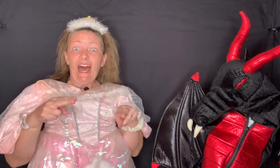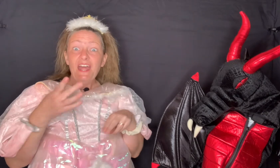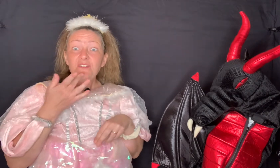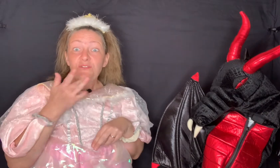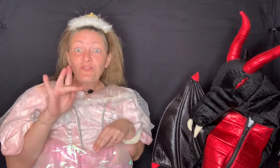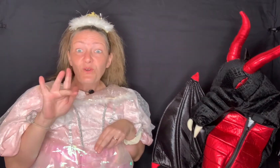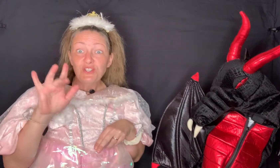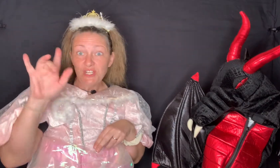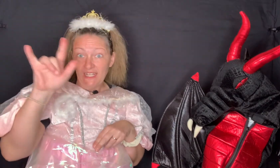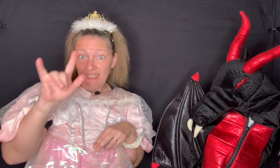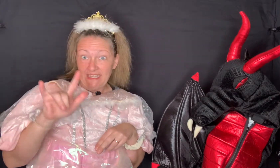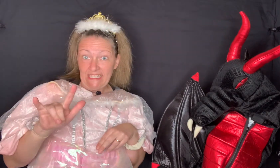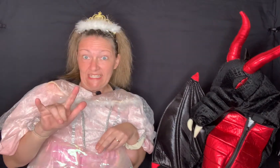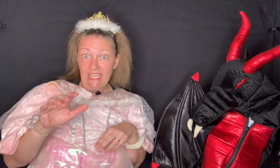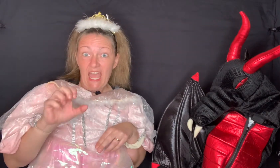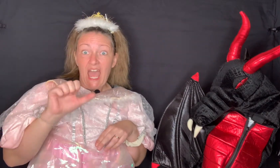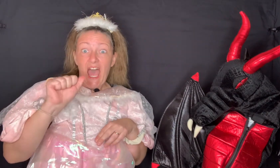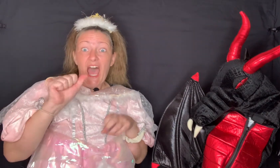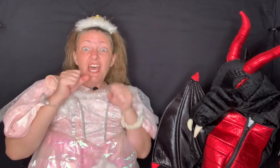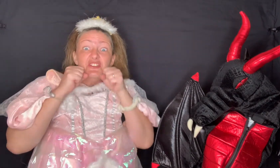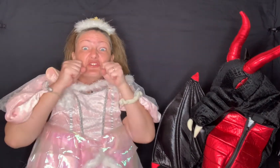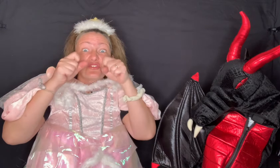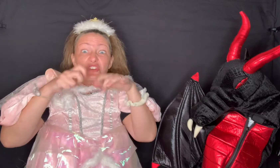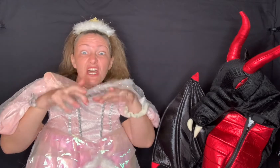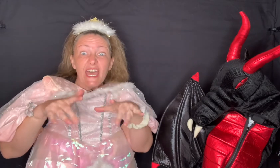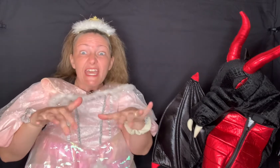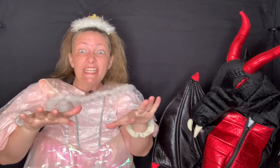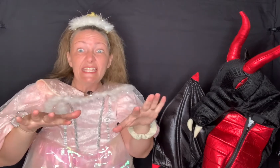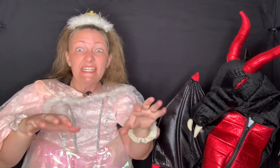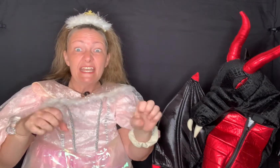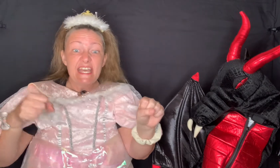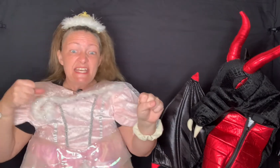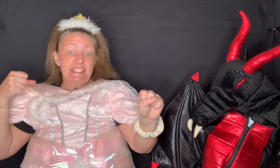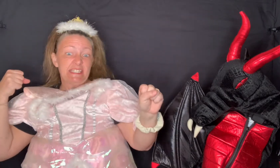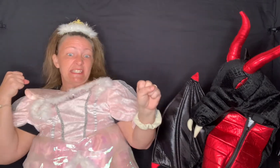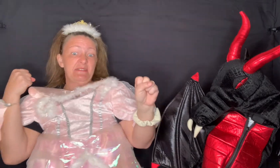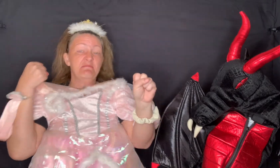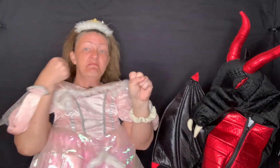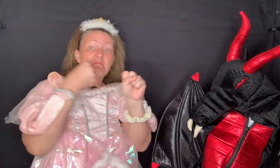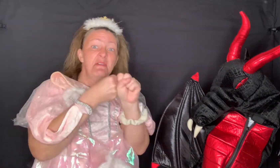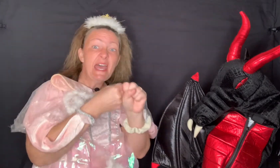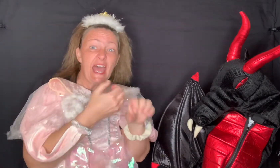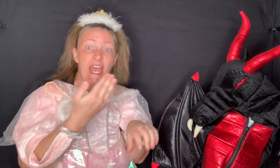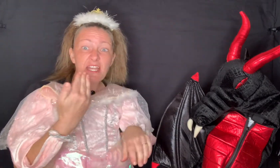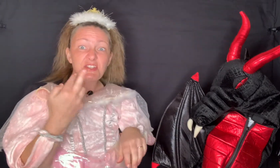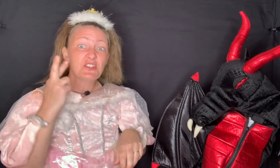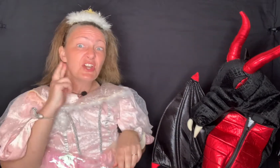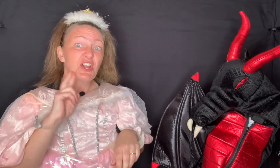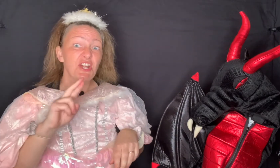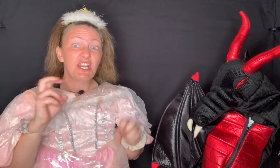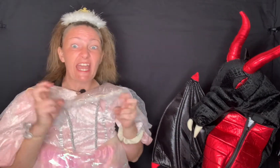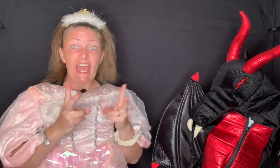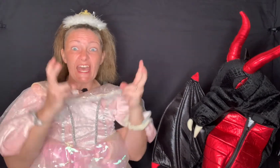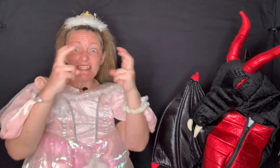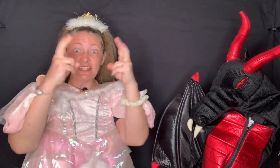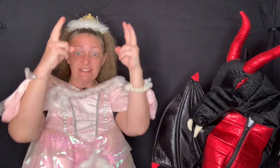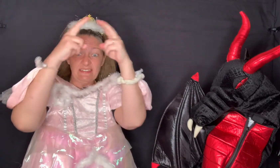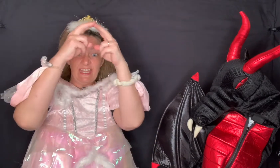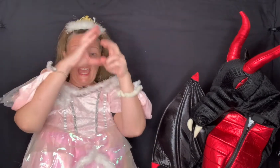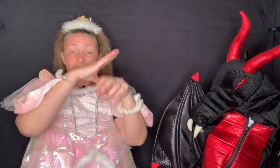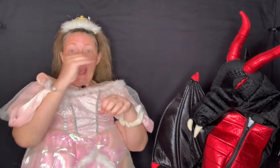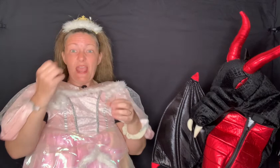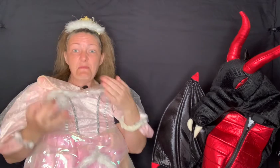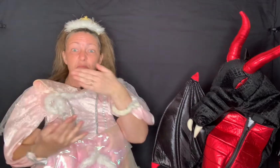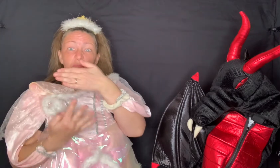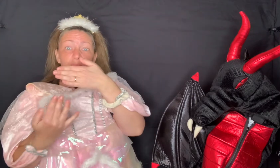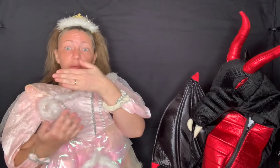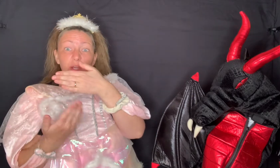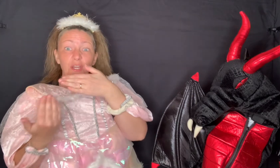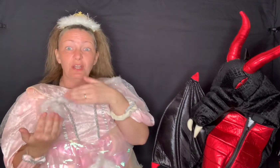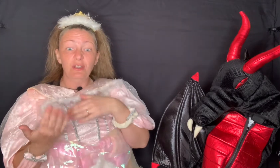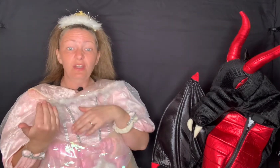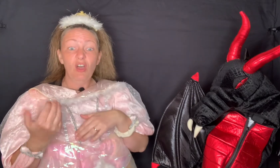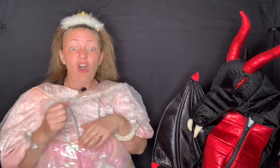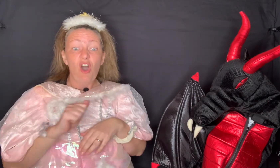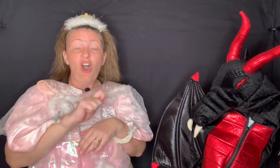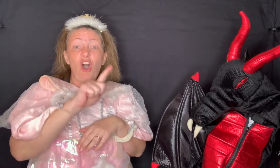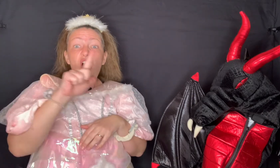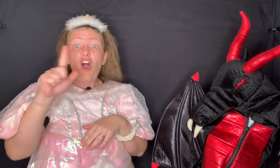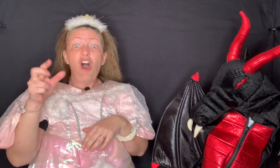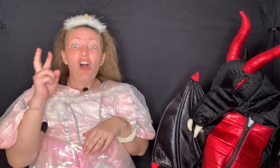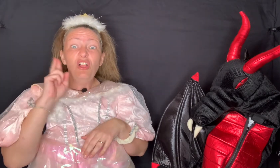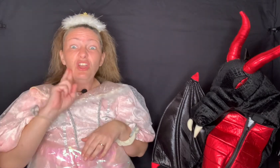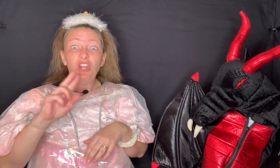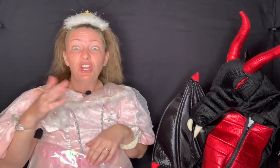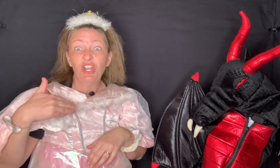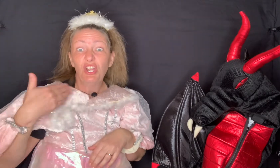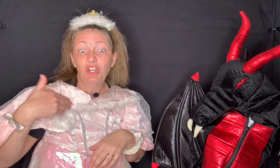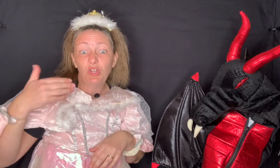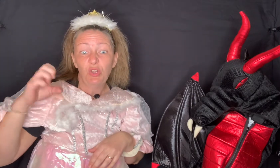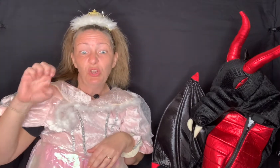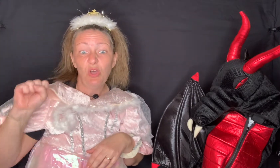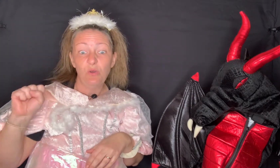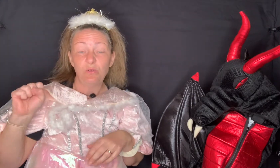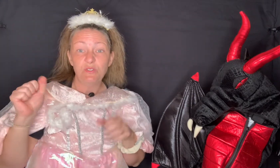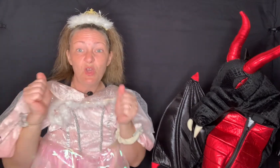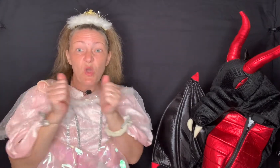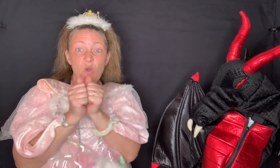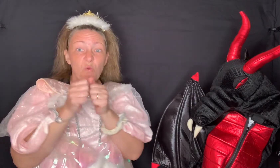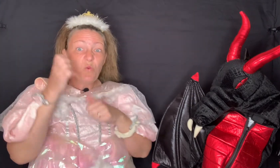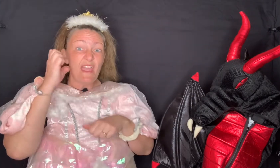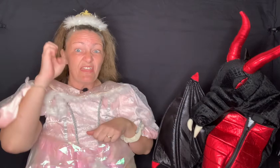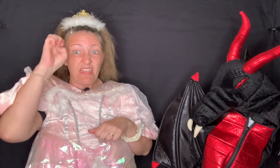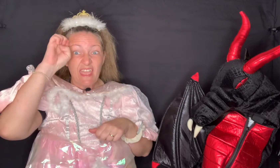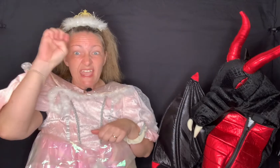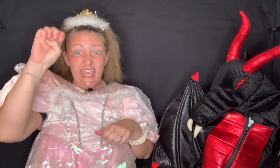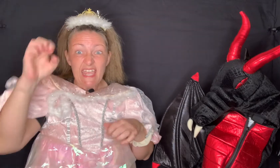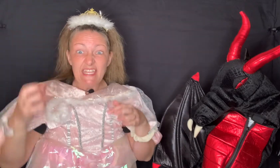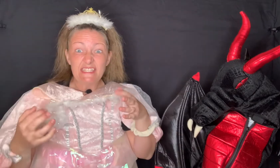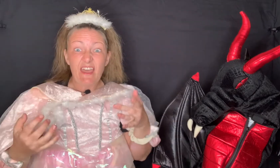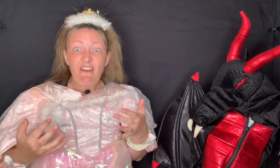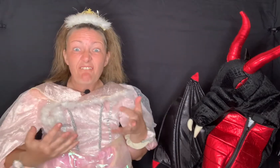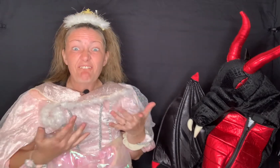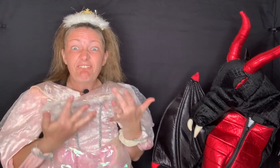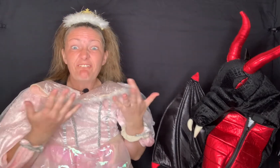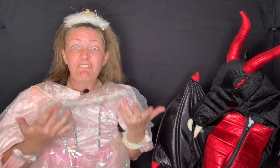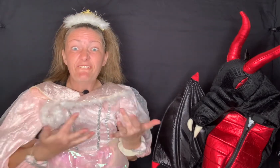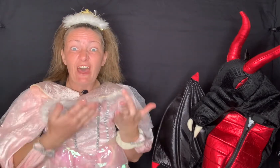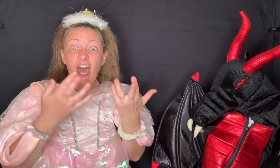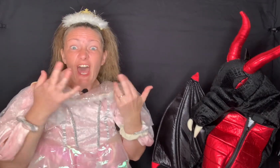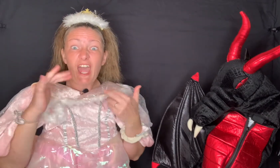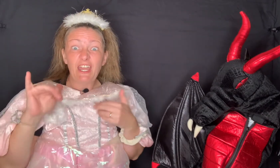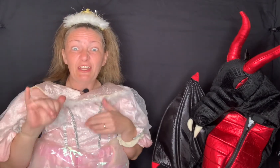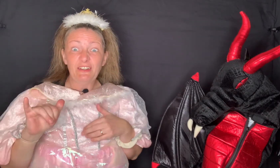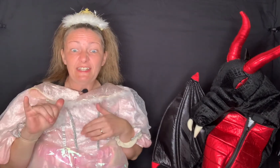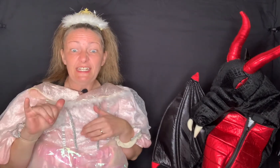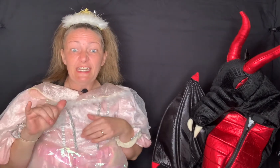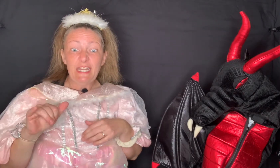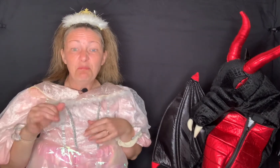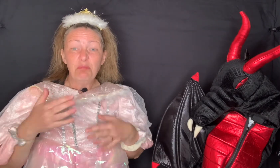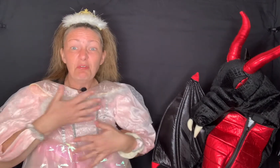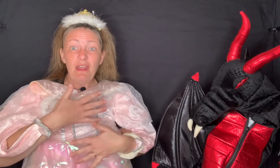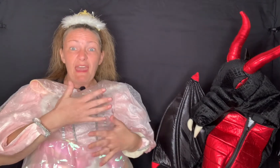Unfortunately, a dragon smashed her castle, burned all her clothes with his fiery breath,